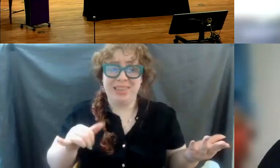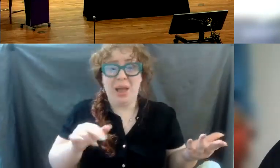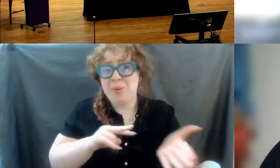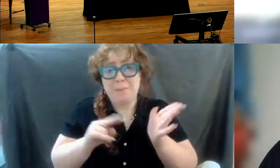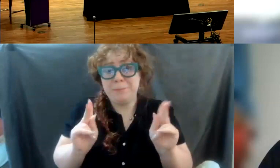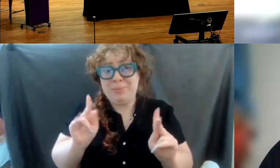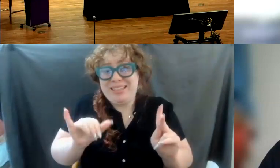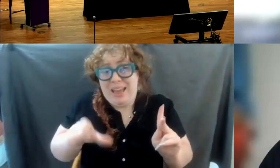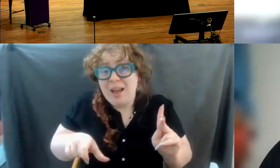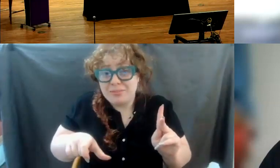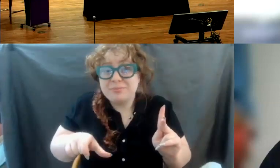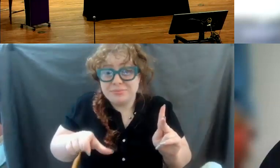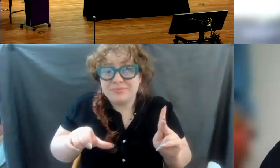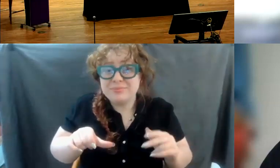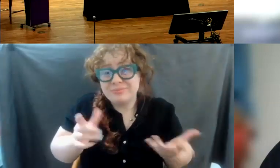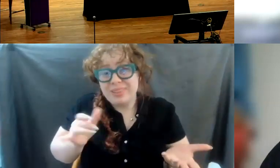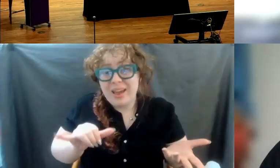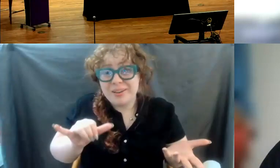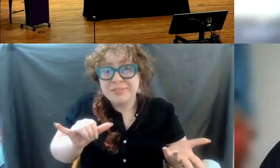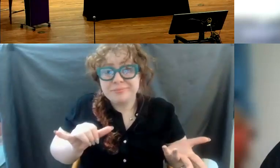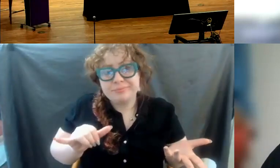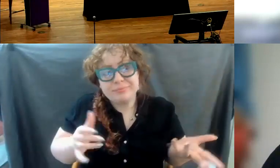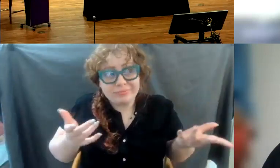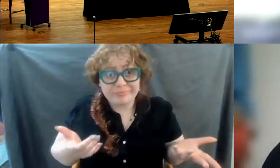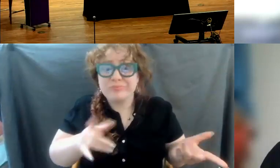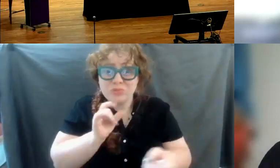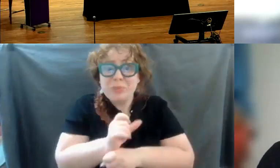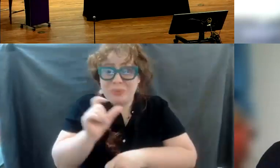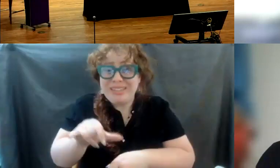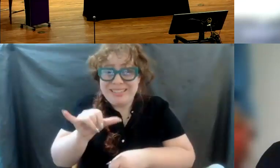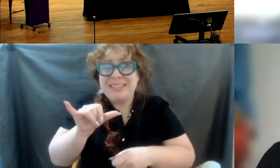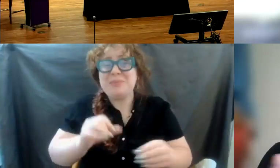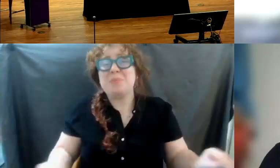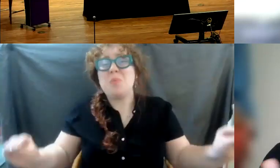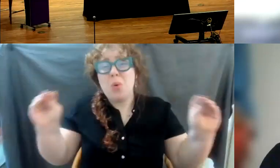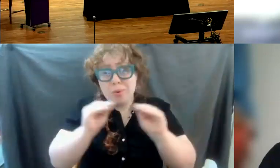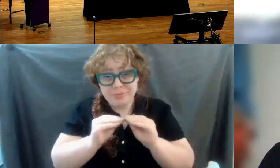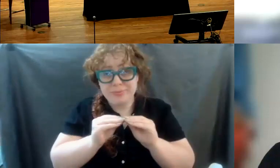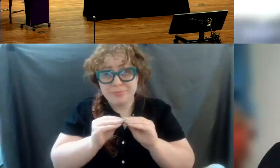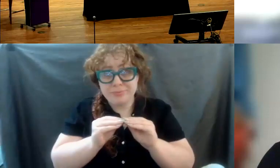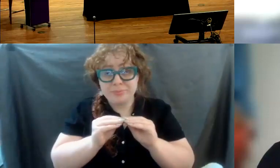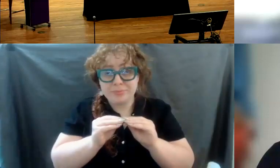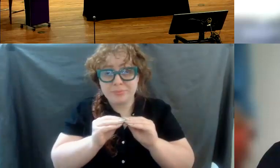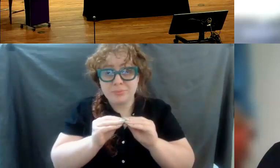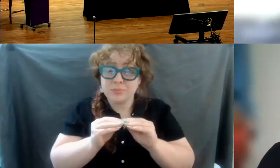And certainly, to be honest, point of some people need more and if we care about that, then we would do that more, right?